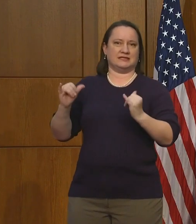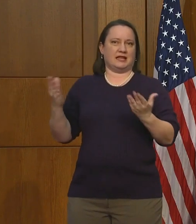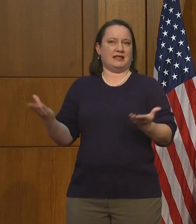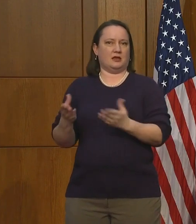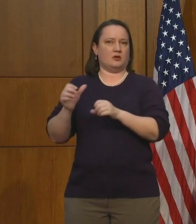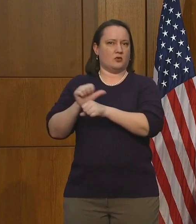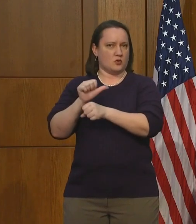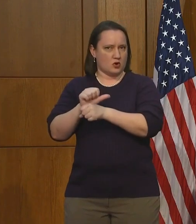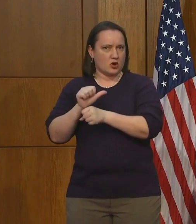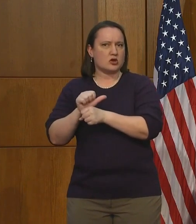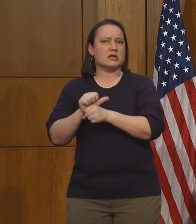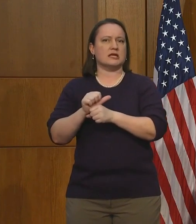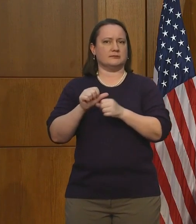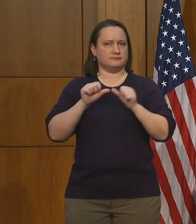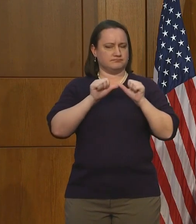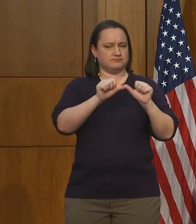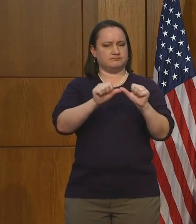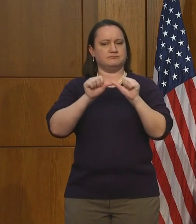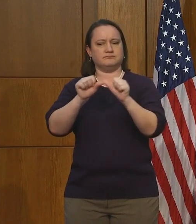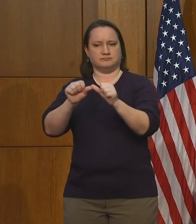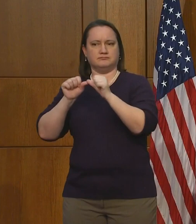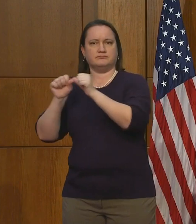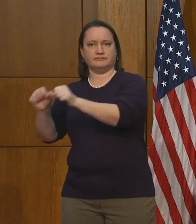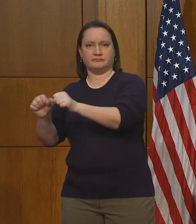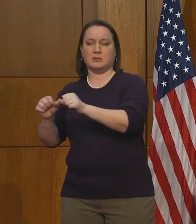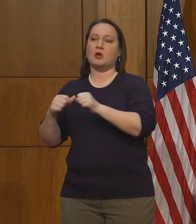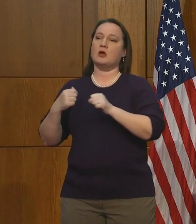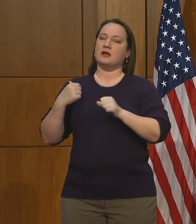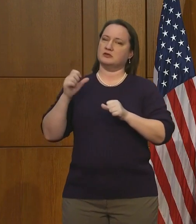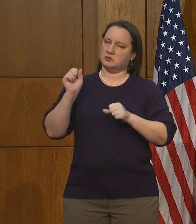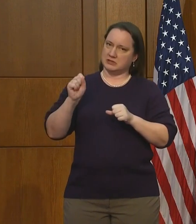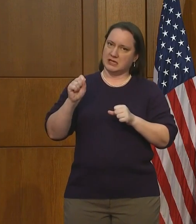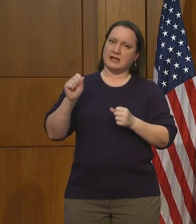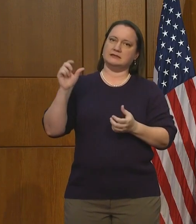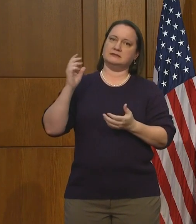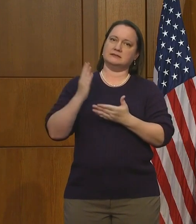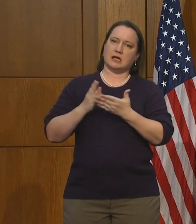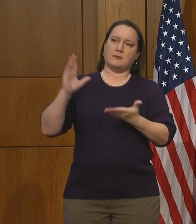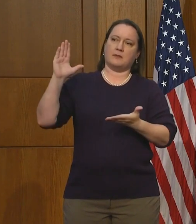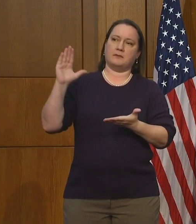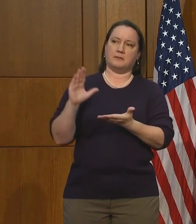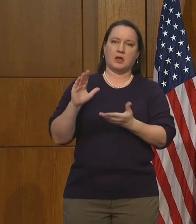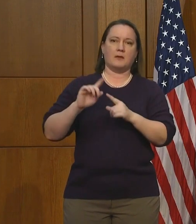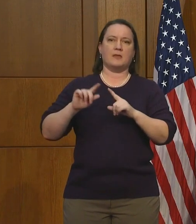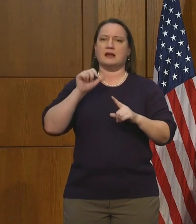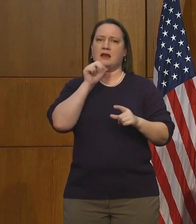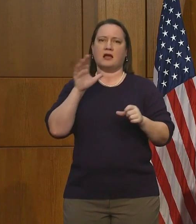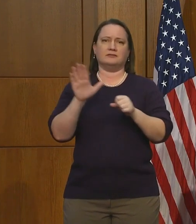HAVE A LOT OF THE EMPLOYEE FEDERAL GOVERNMENT THEY'RE HERE.